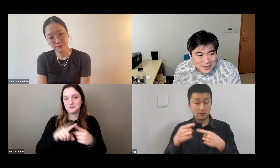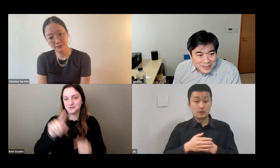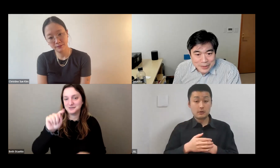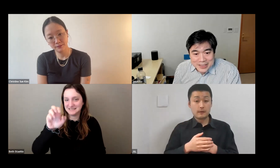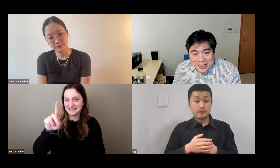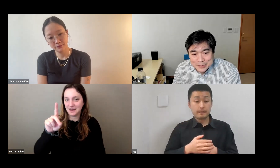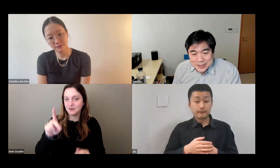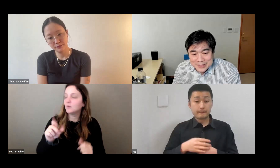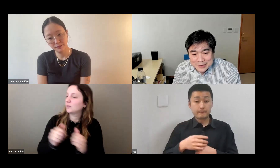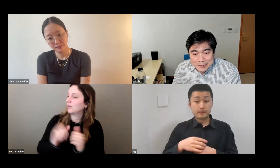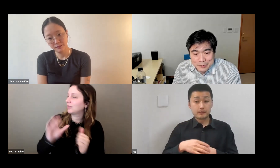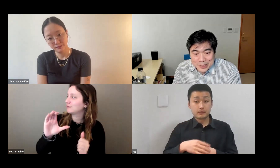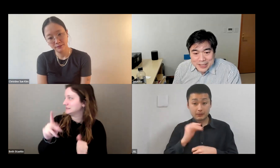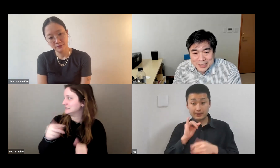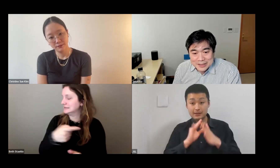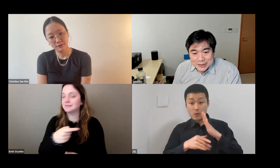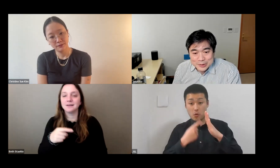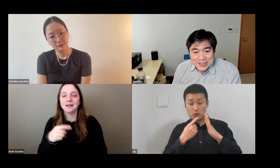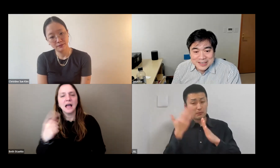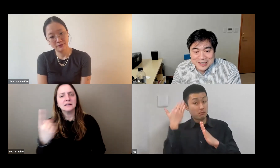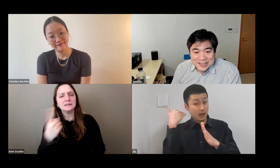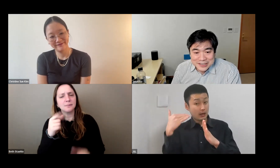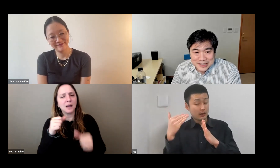somebody kept bringing new technology